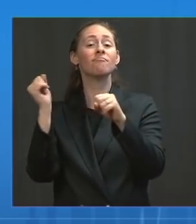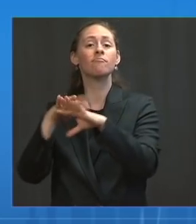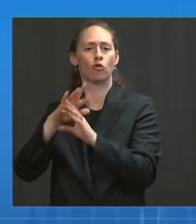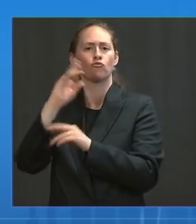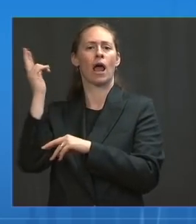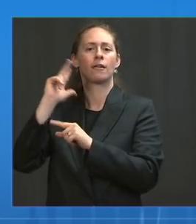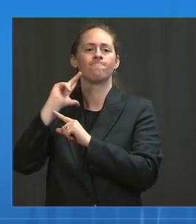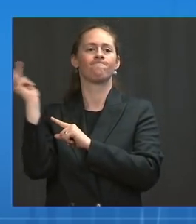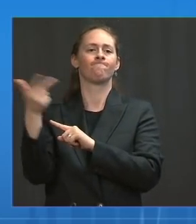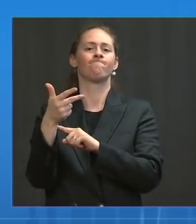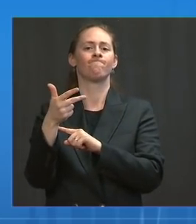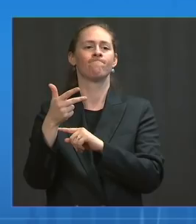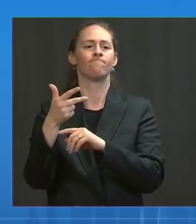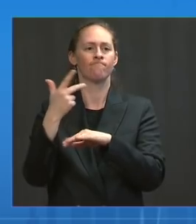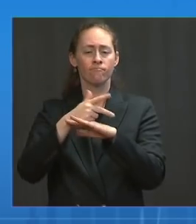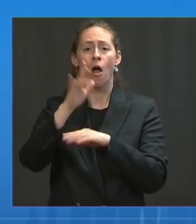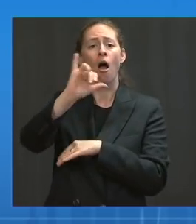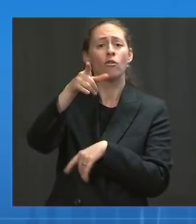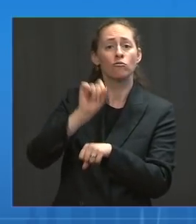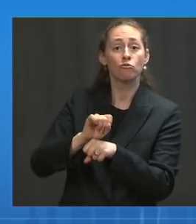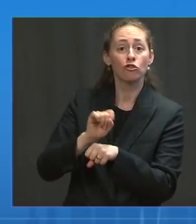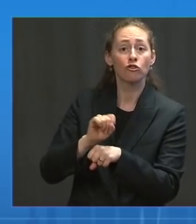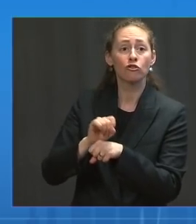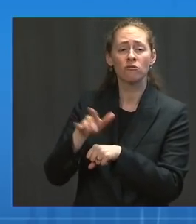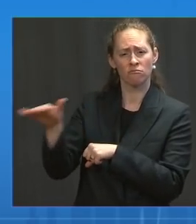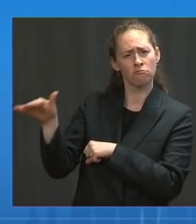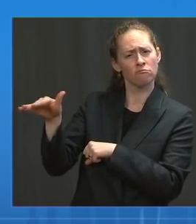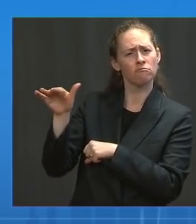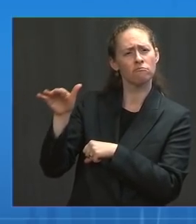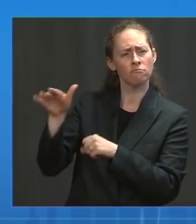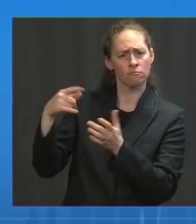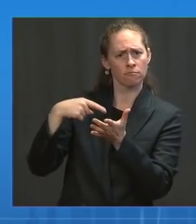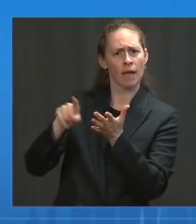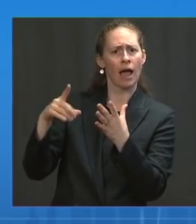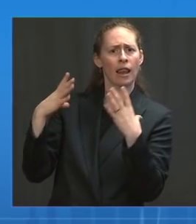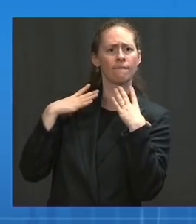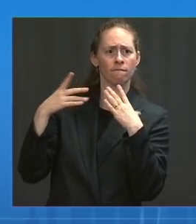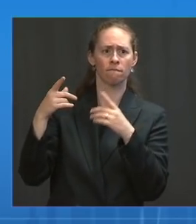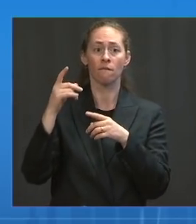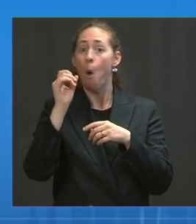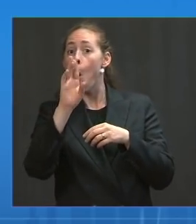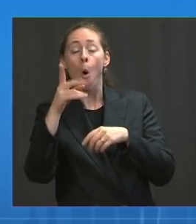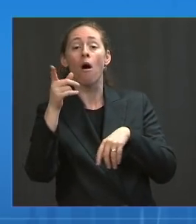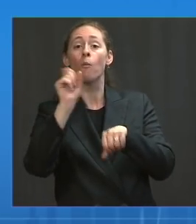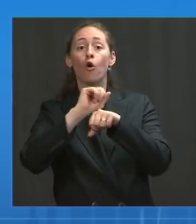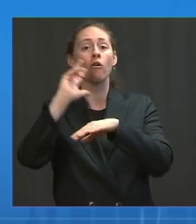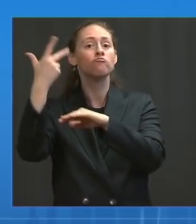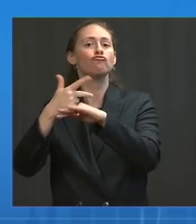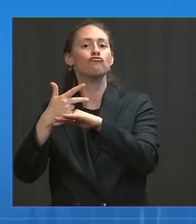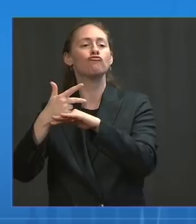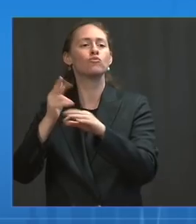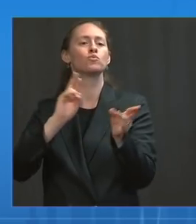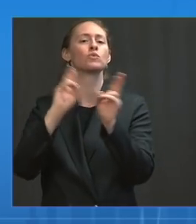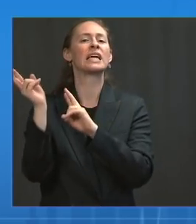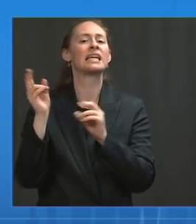and to provide onsite vaccination opportunities. Of course, we'll continue to lift up best and promising practices,